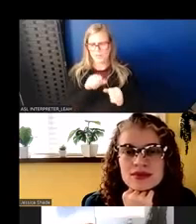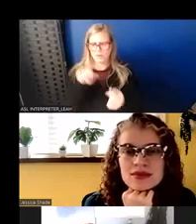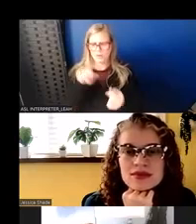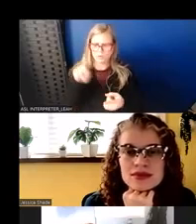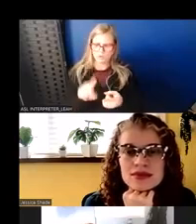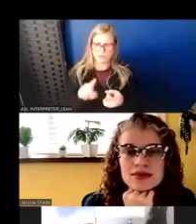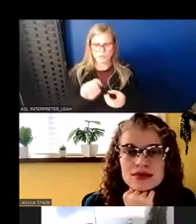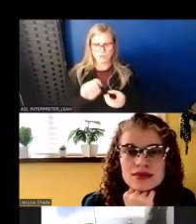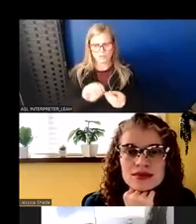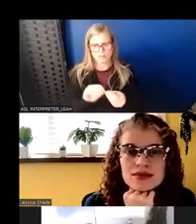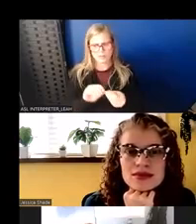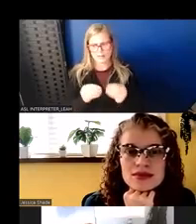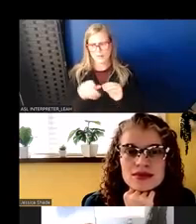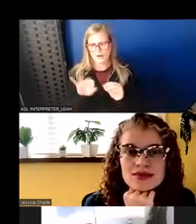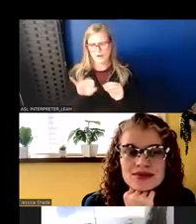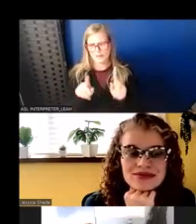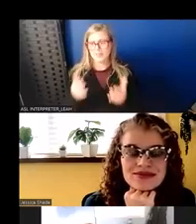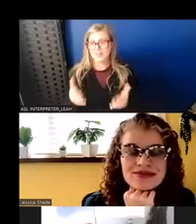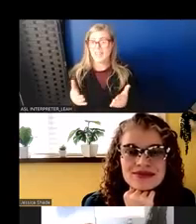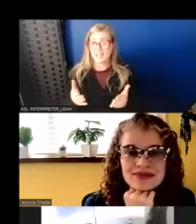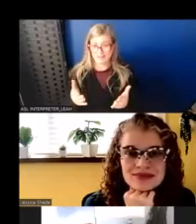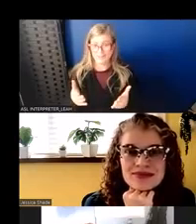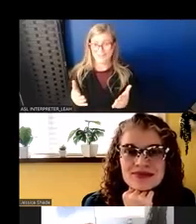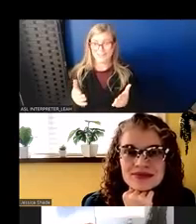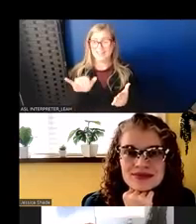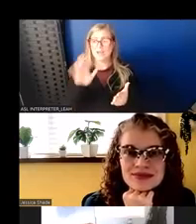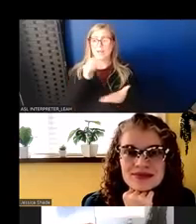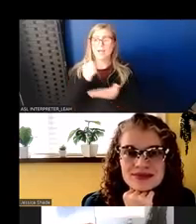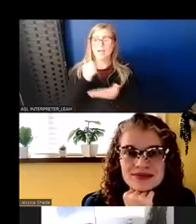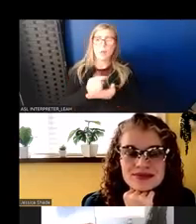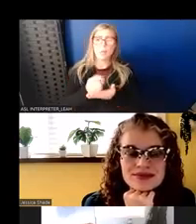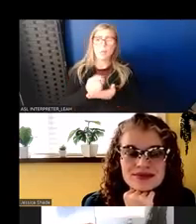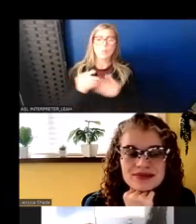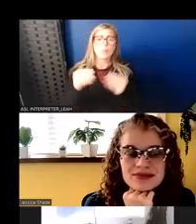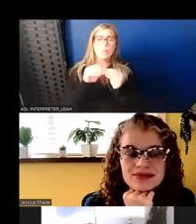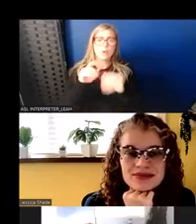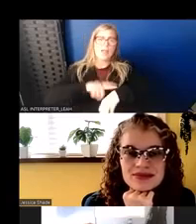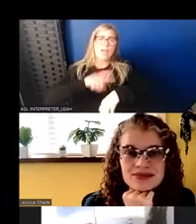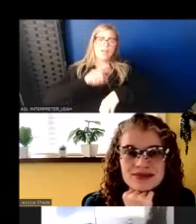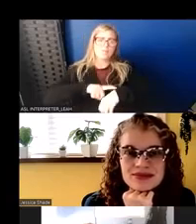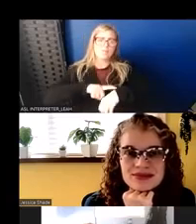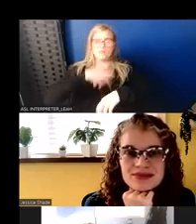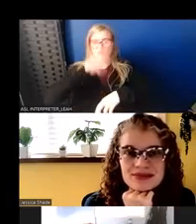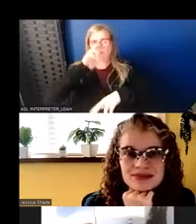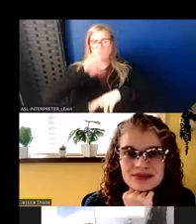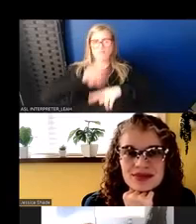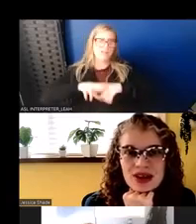what can help you have more time to have a little fun when you do connect with each other?